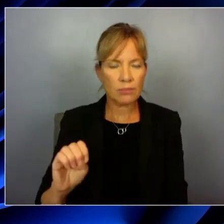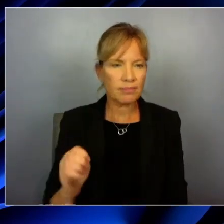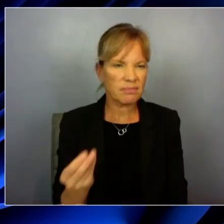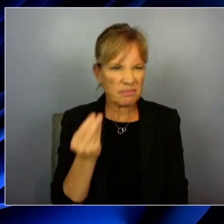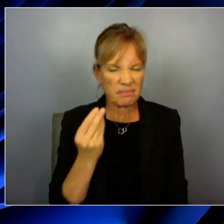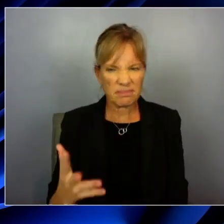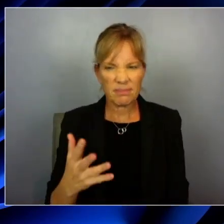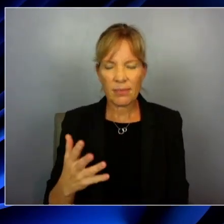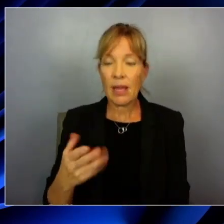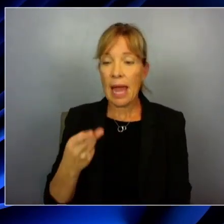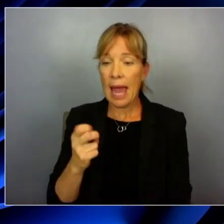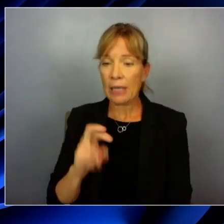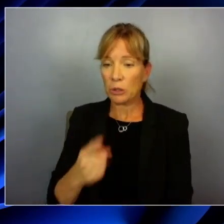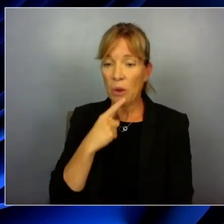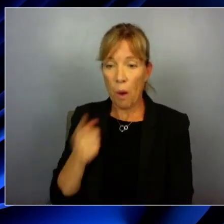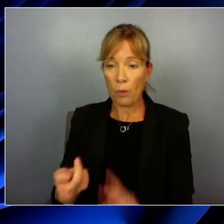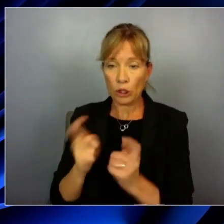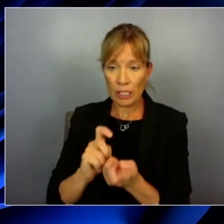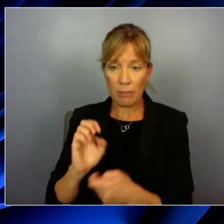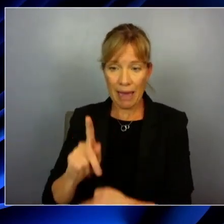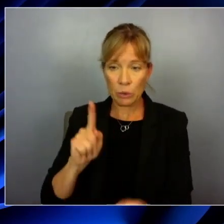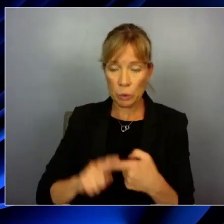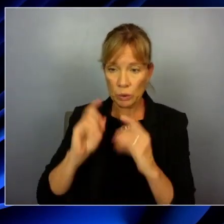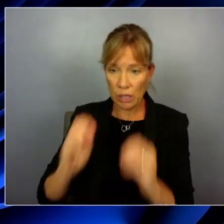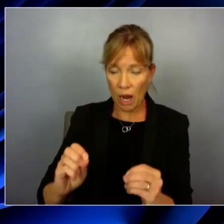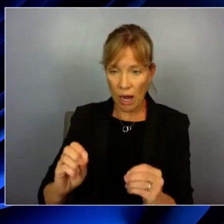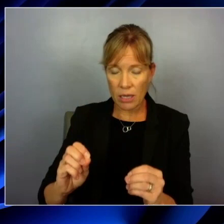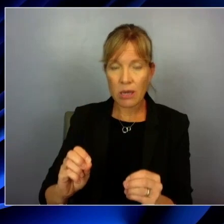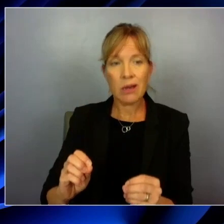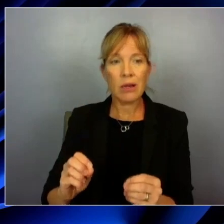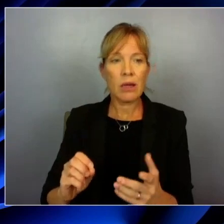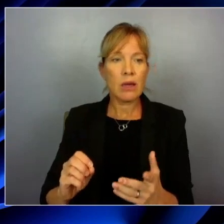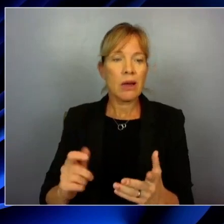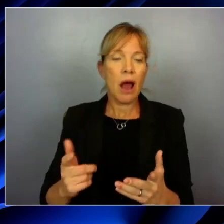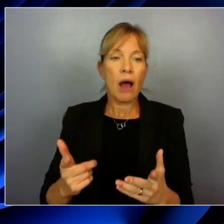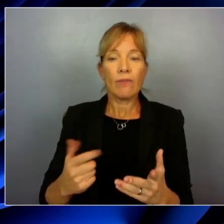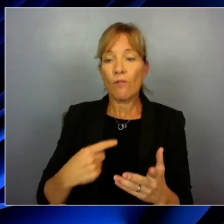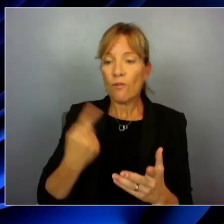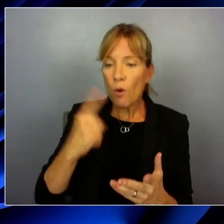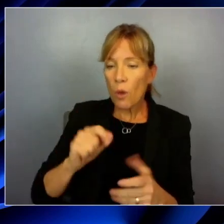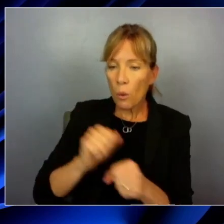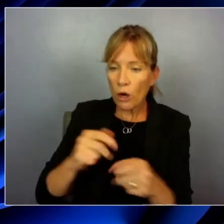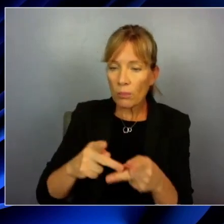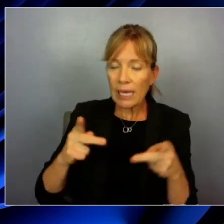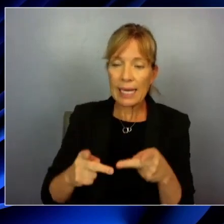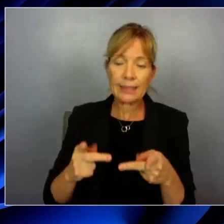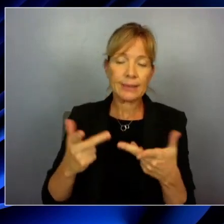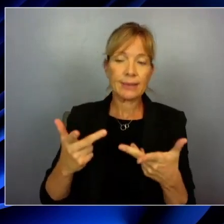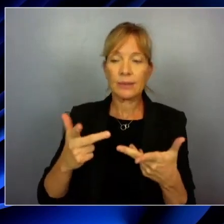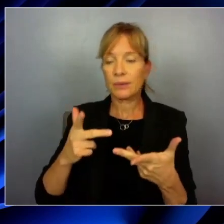One of the things I'm saying to all of the workplace adjustment professionals and accessibility leads and the businesses and employers